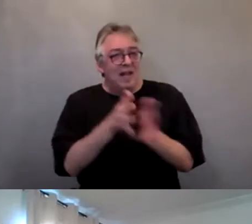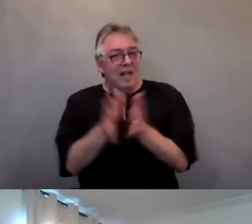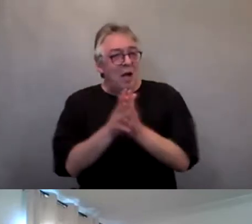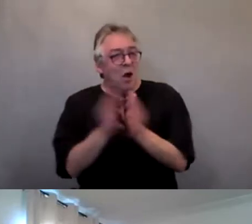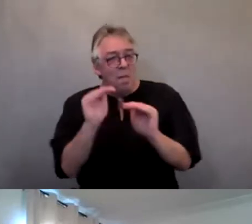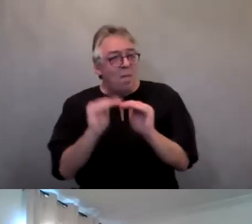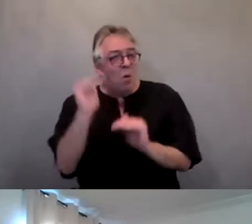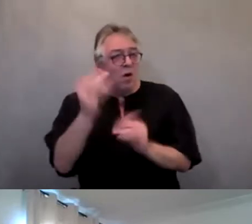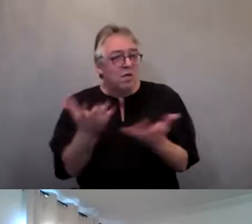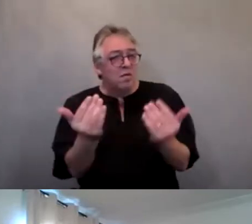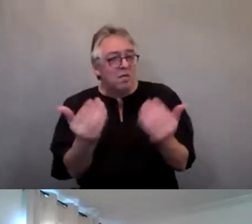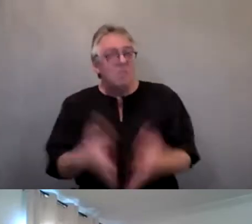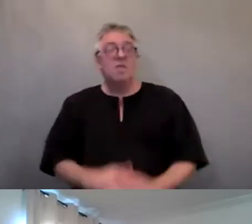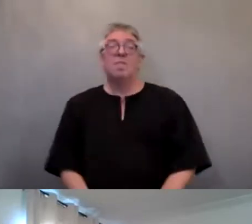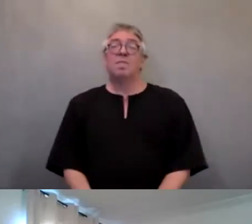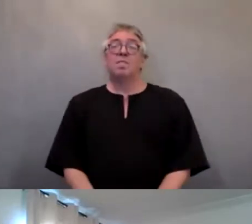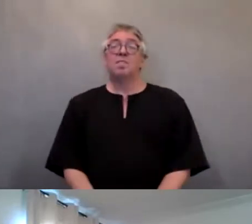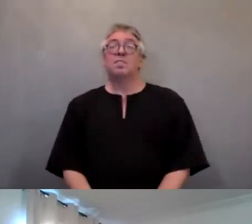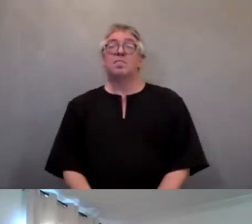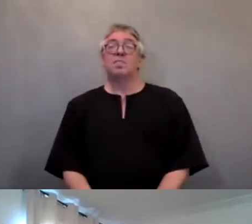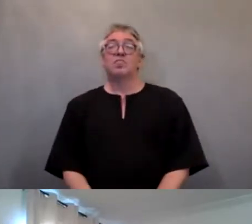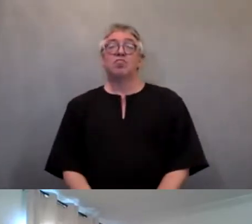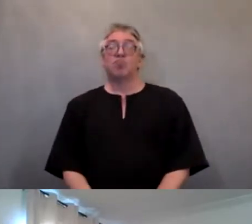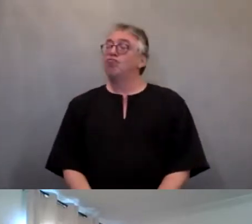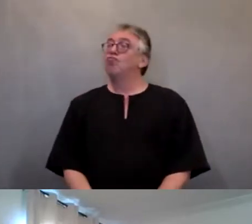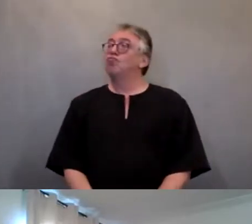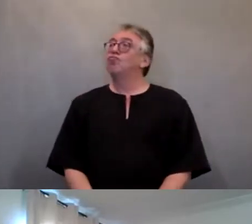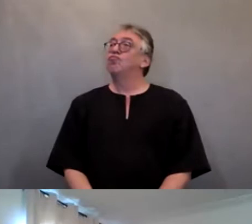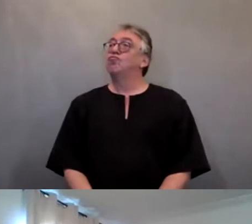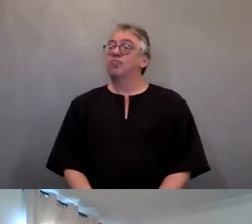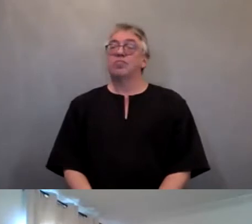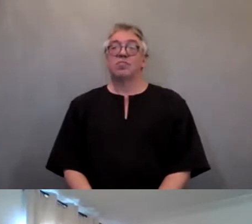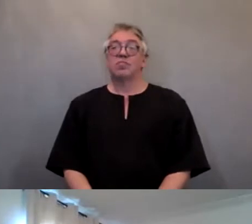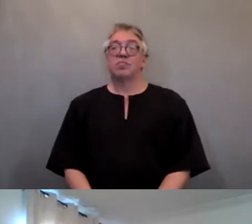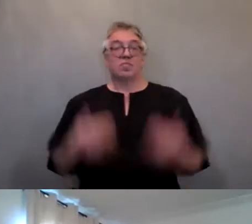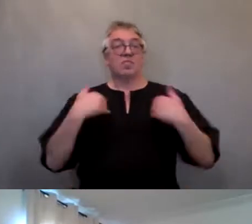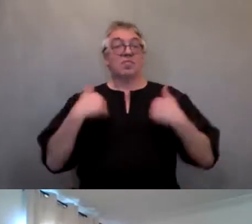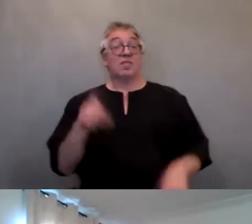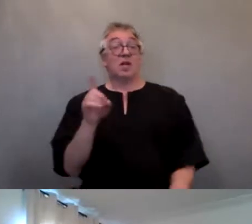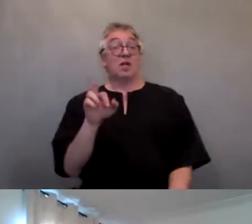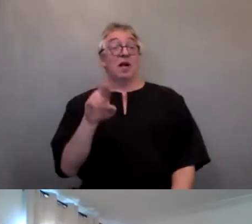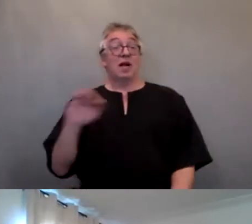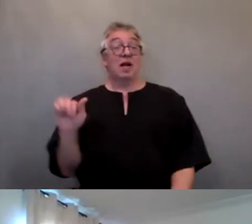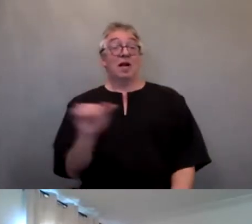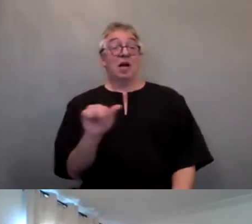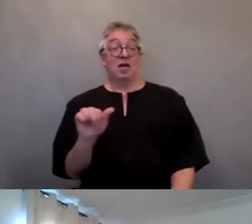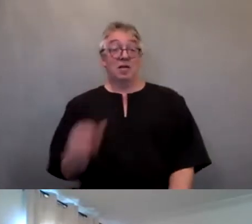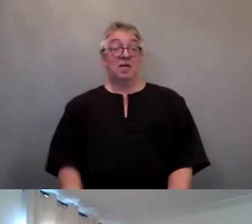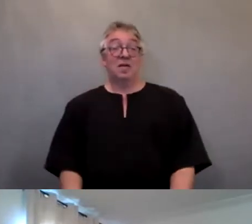replacement processor, and if you want to say some more about this issue.